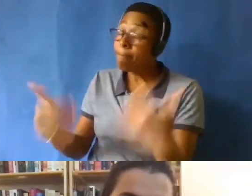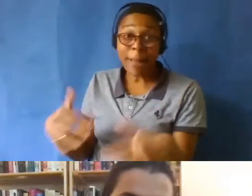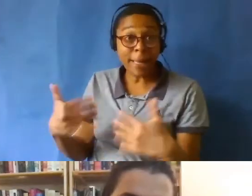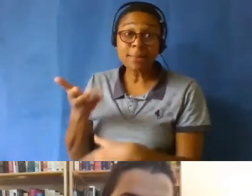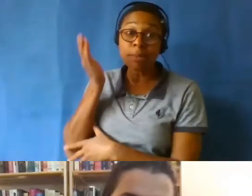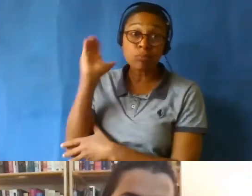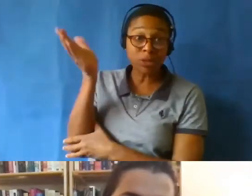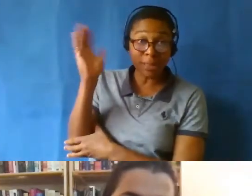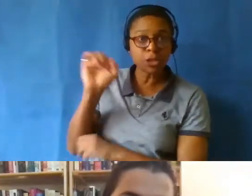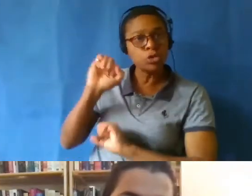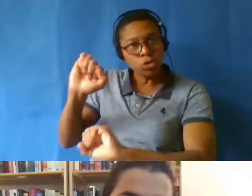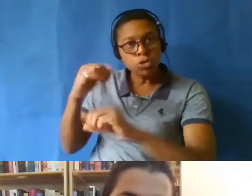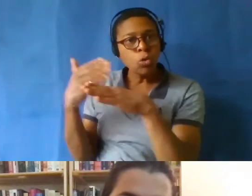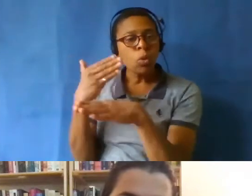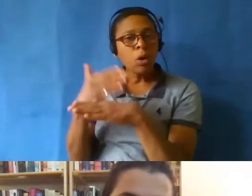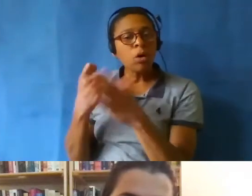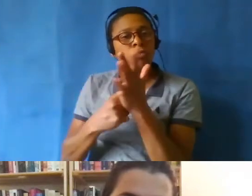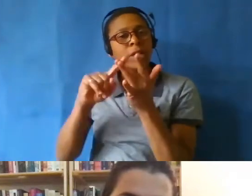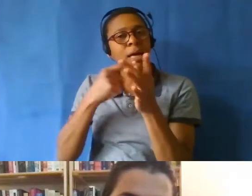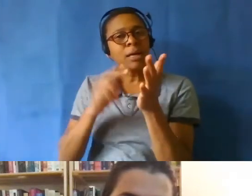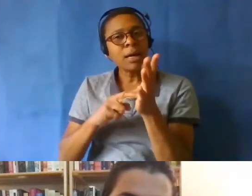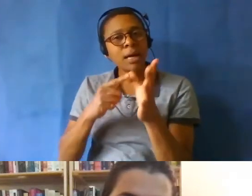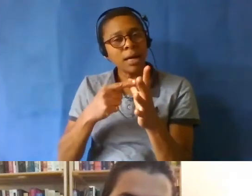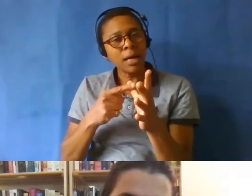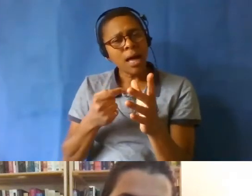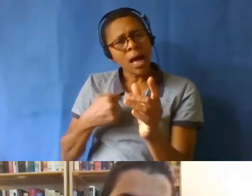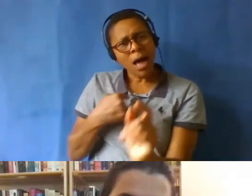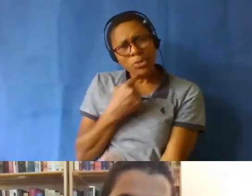and what I was saying was this family thing that also comes up like you spoke